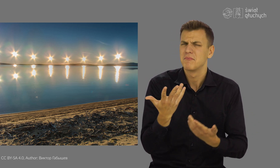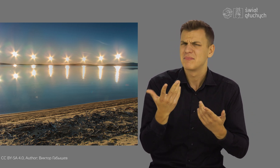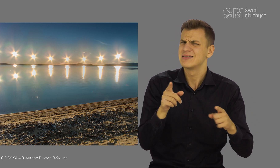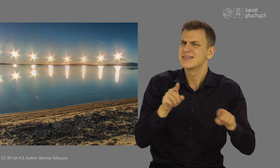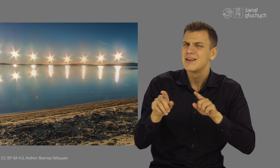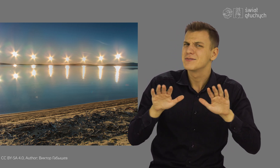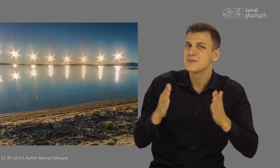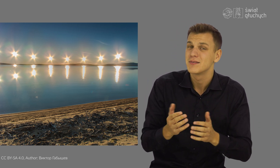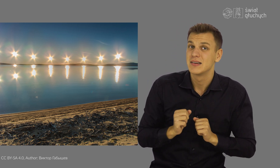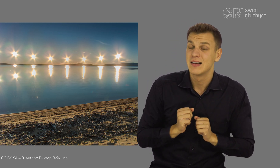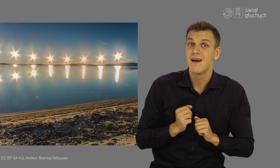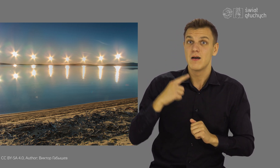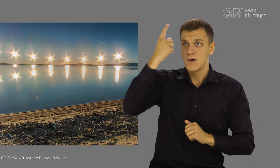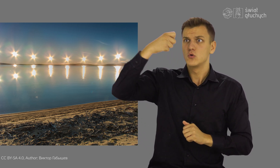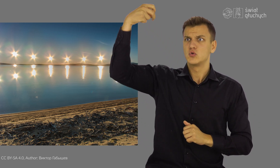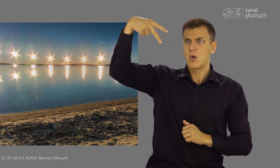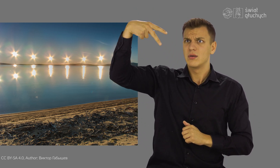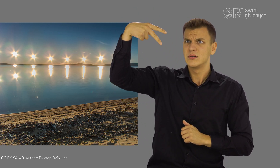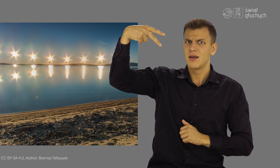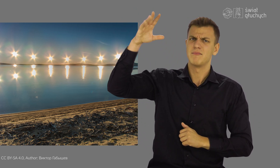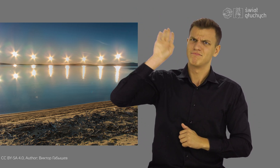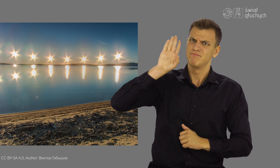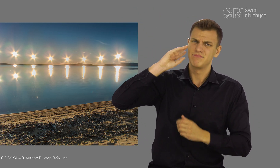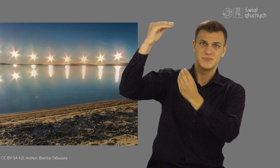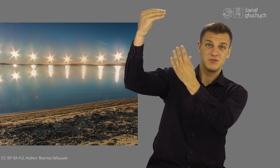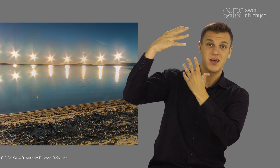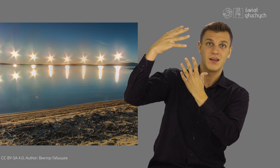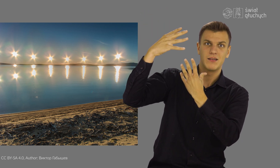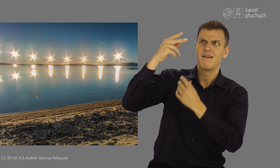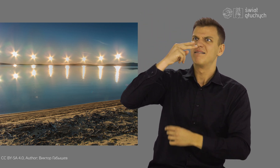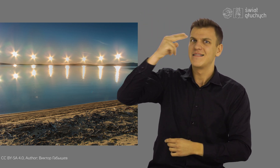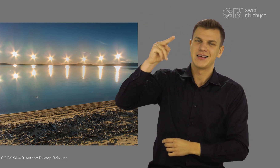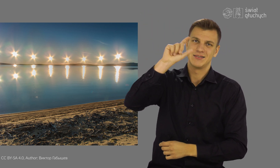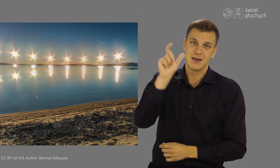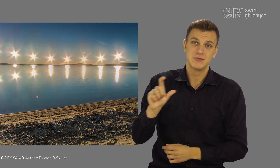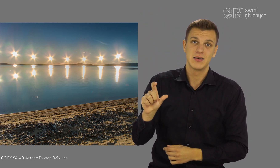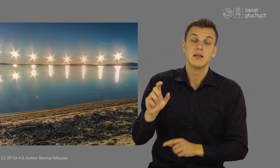So it is shining all the time.